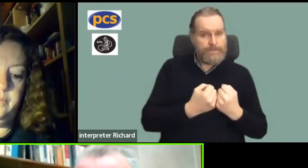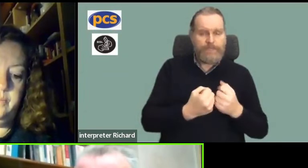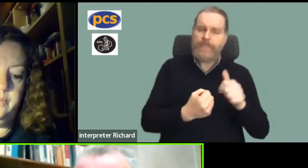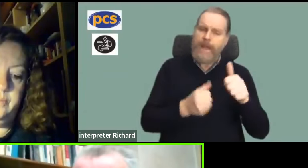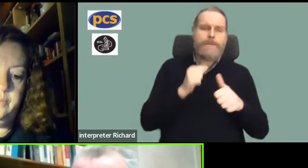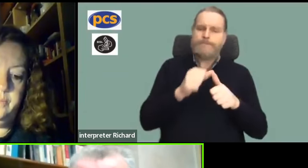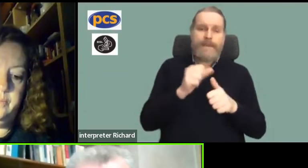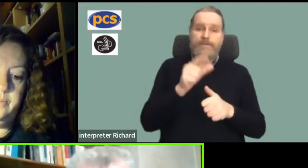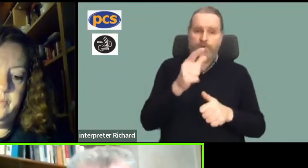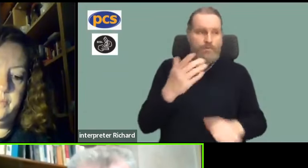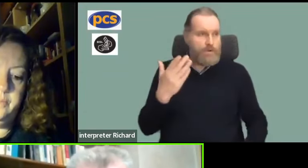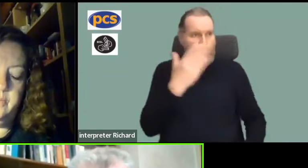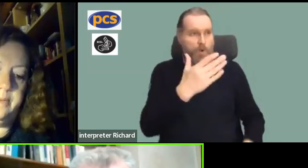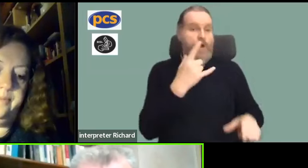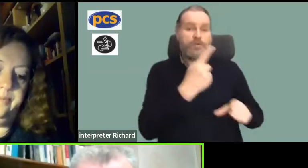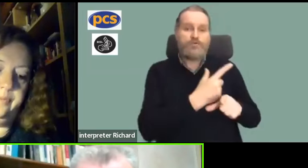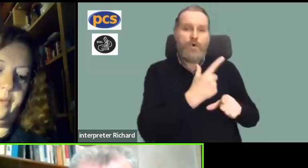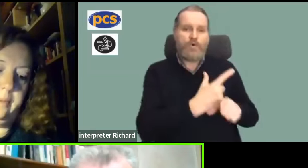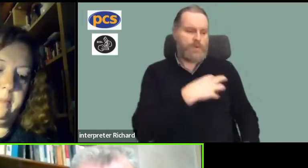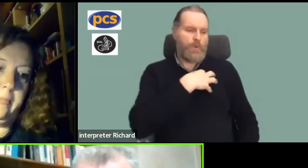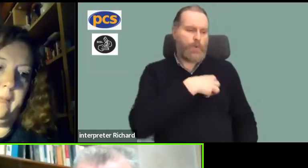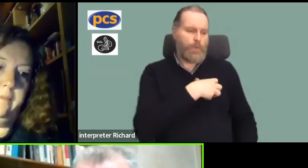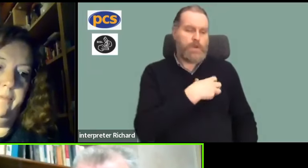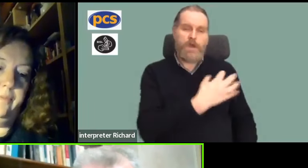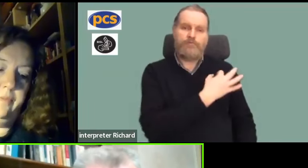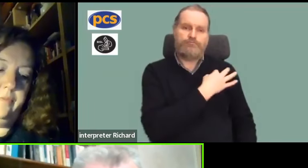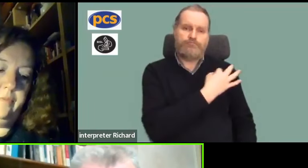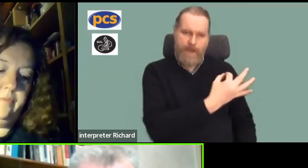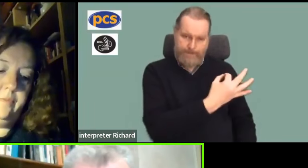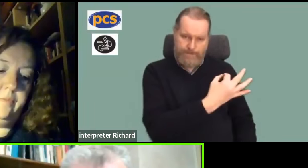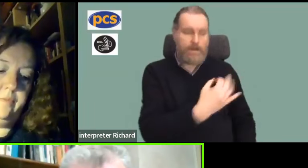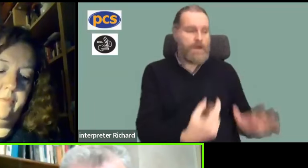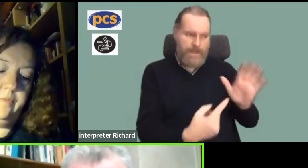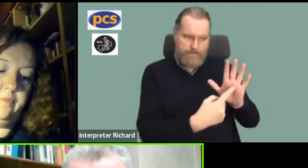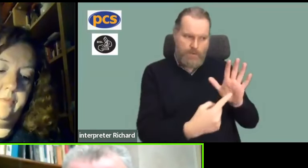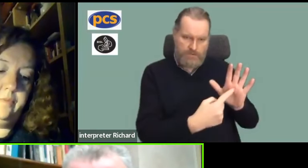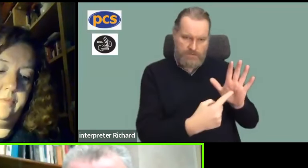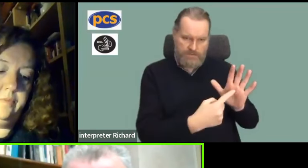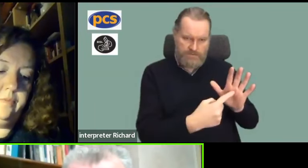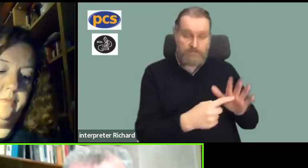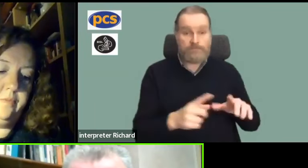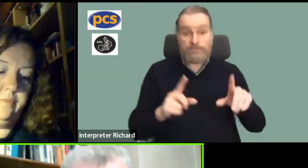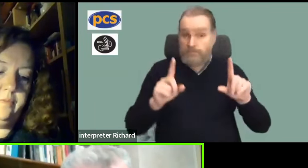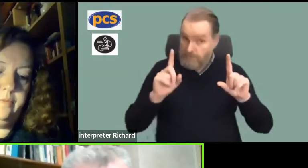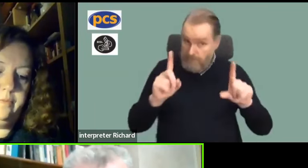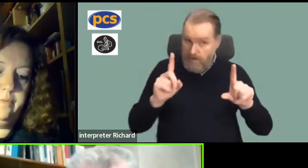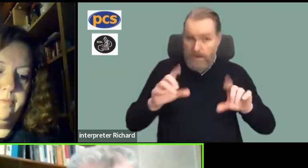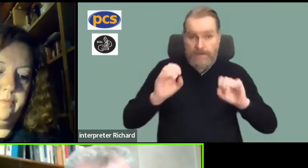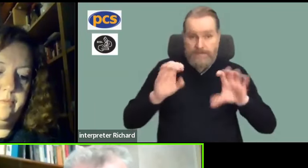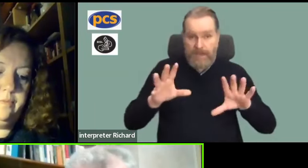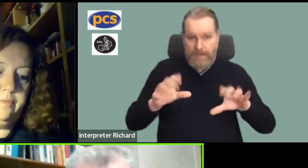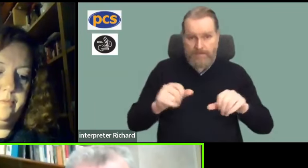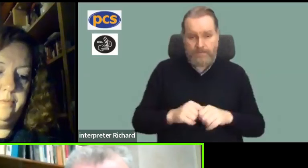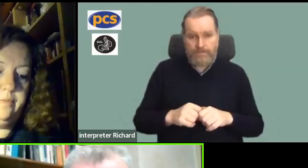asking the questions to make sure they individually raise it with their reps. with their reps with their reps. Obviously from what I would like to sit here and say is